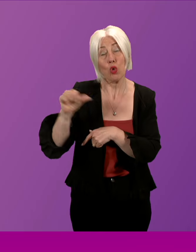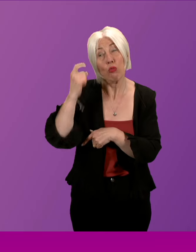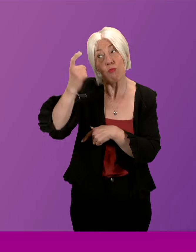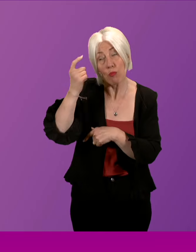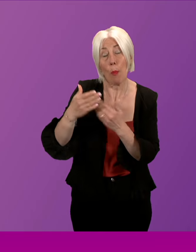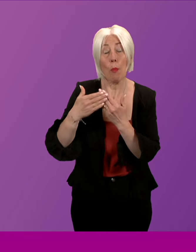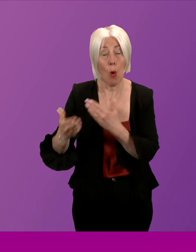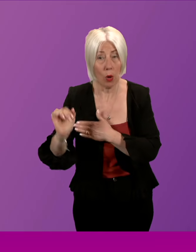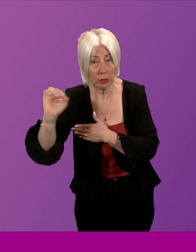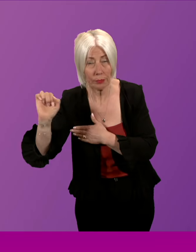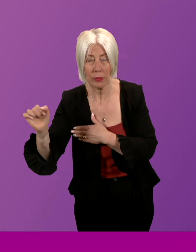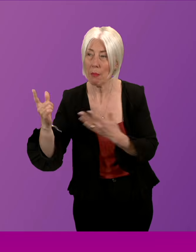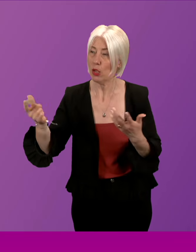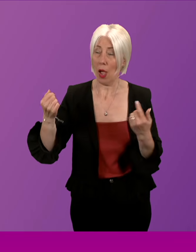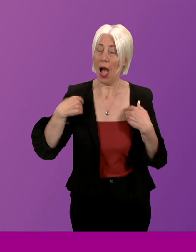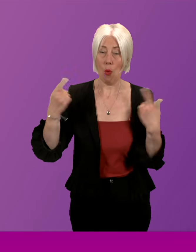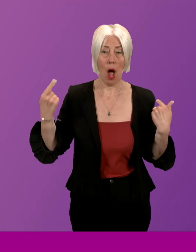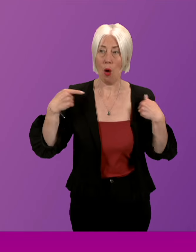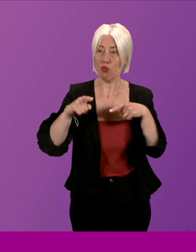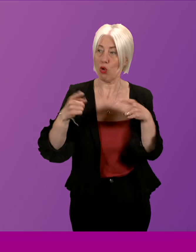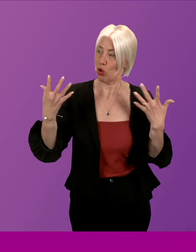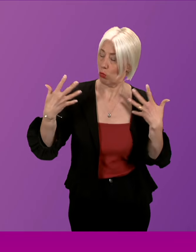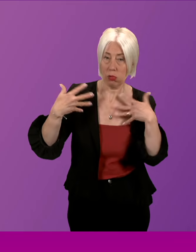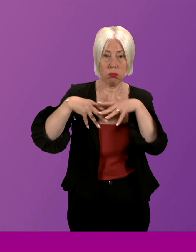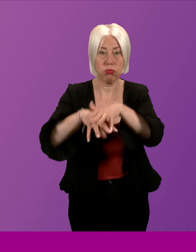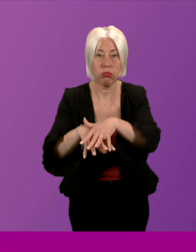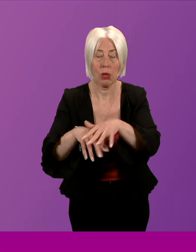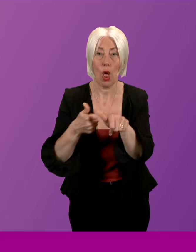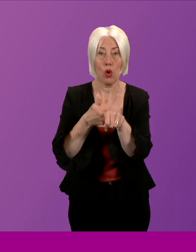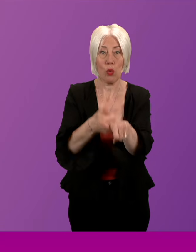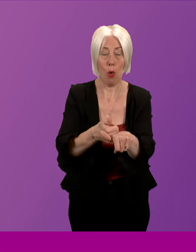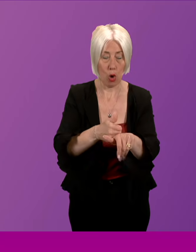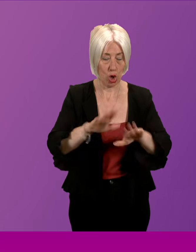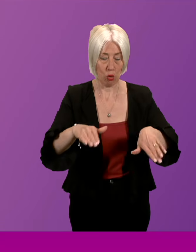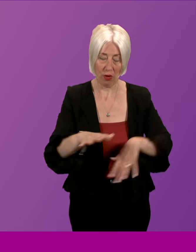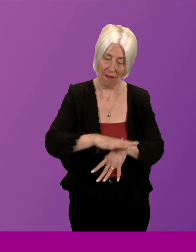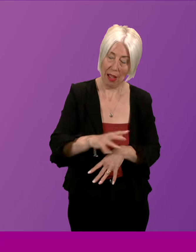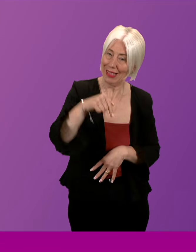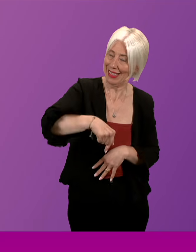sure that there is an integrated approach to supporting children and families in Scotland.